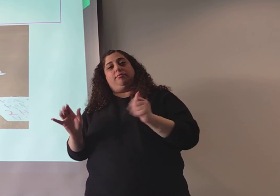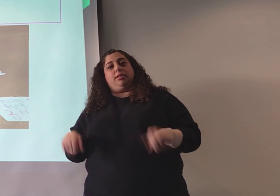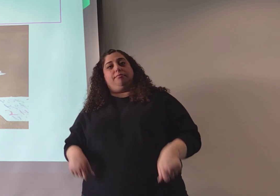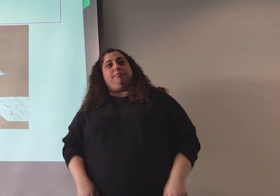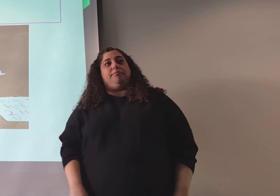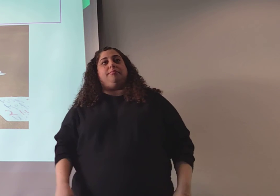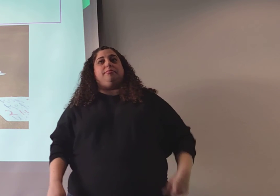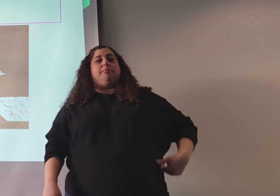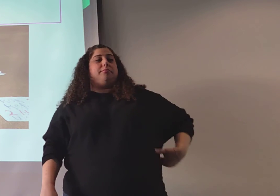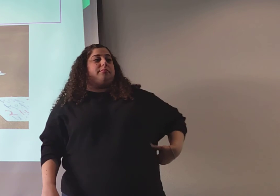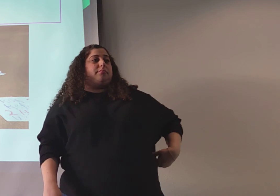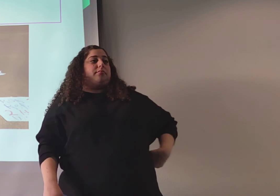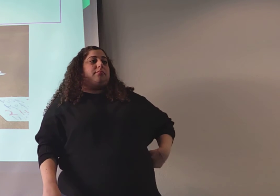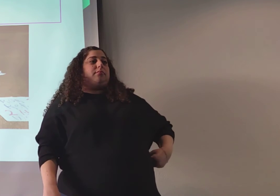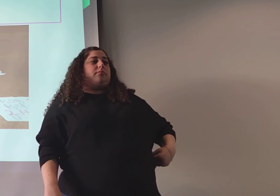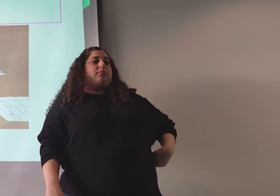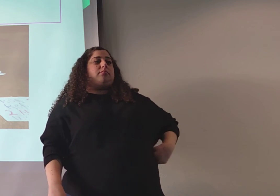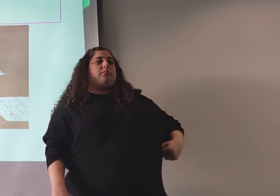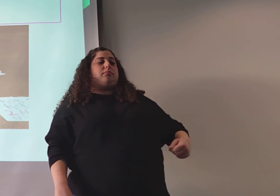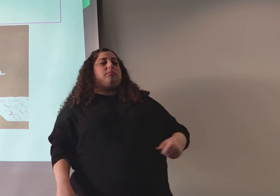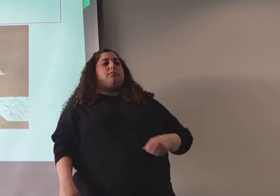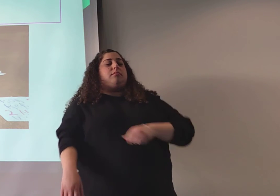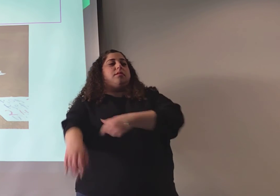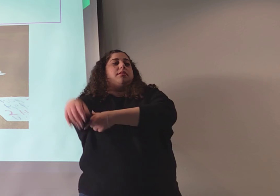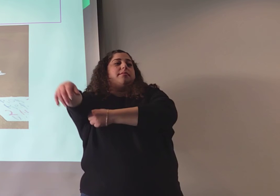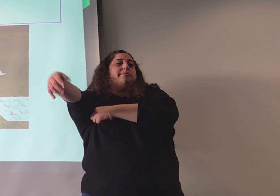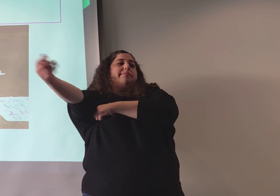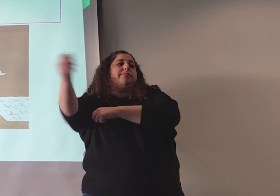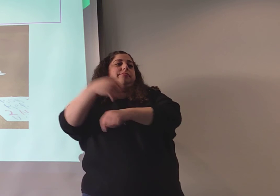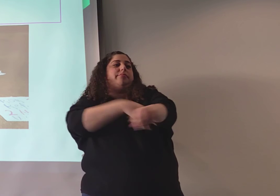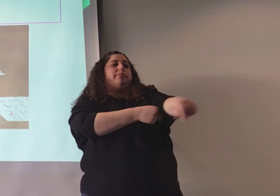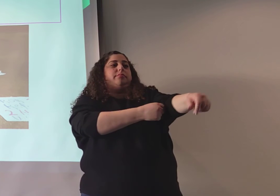a disabled tenant can ask for reasonable accommodations.